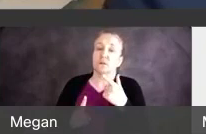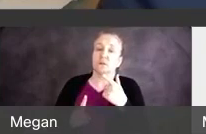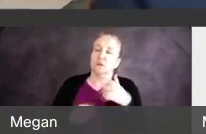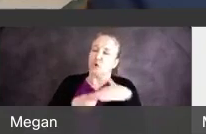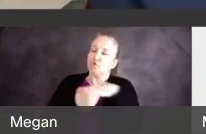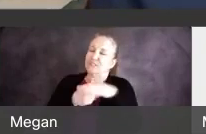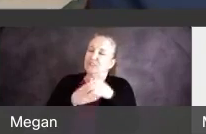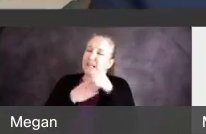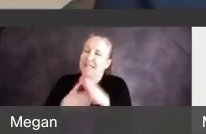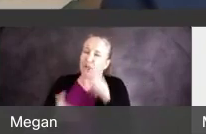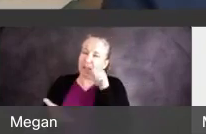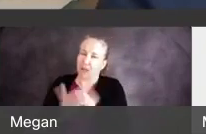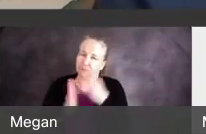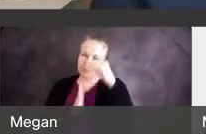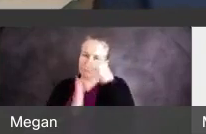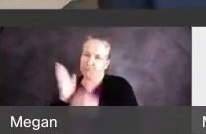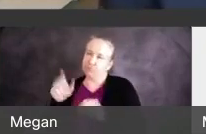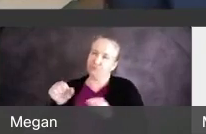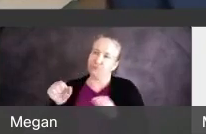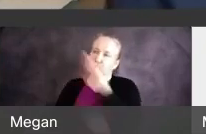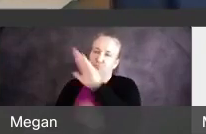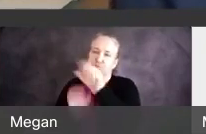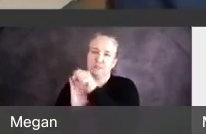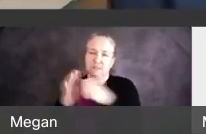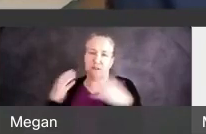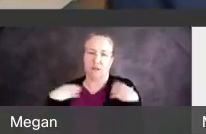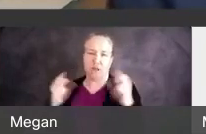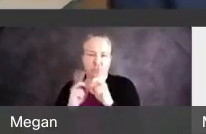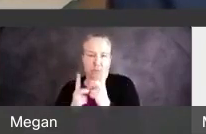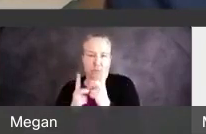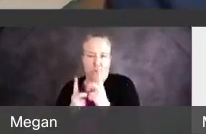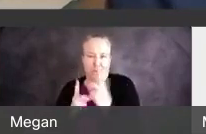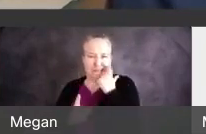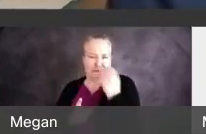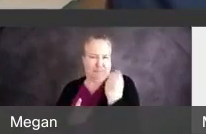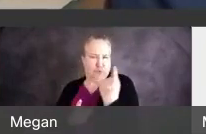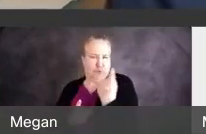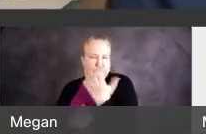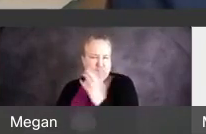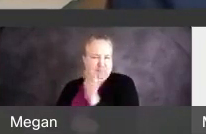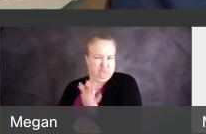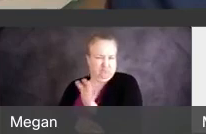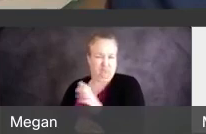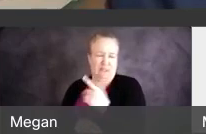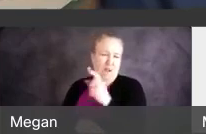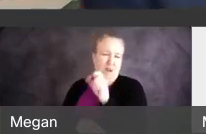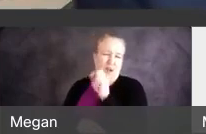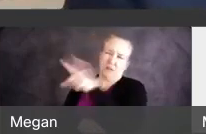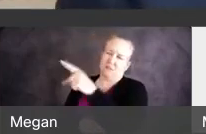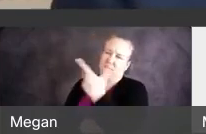sent to the state Health Department earlier this week, questioning the vaccine distribution